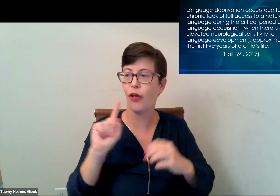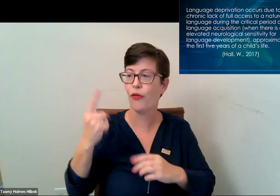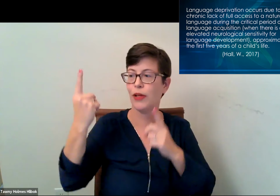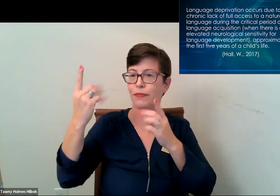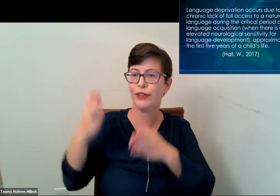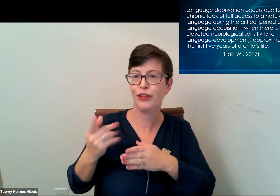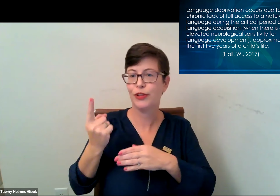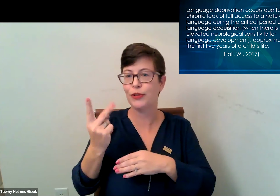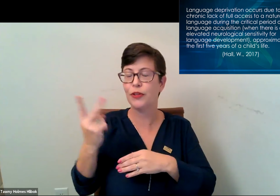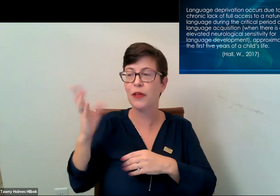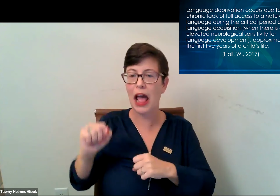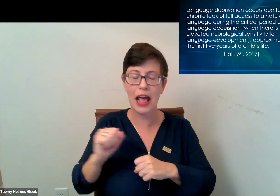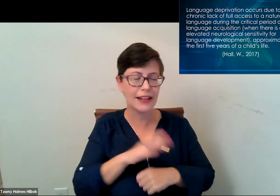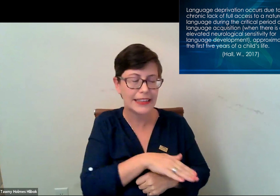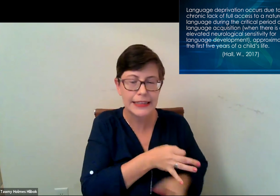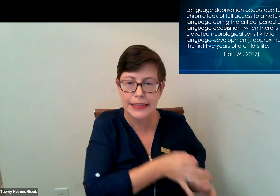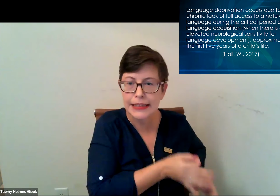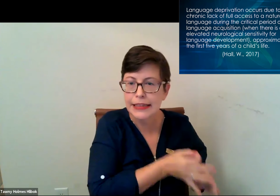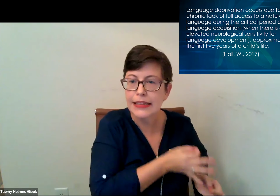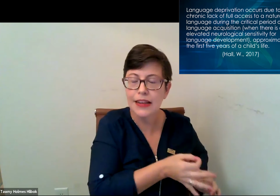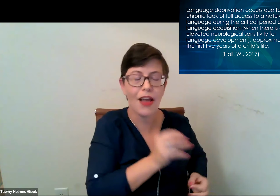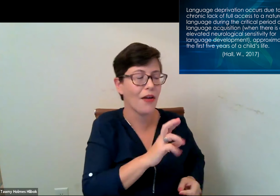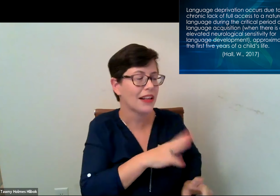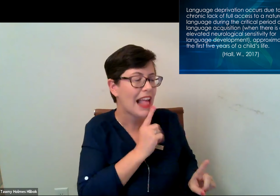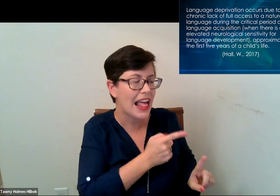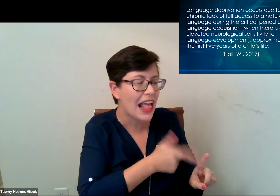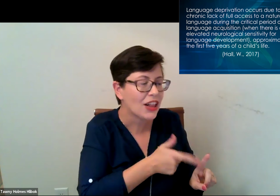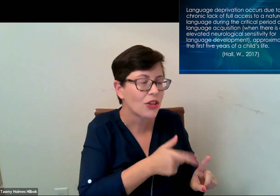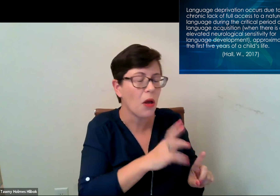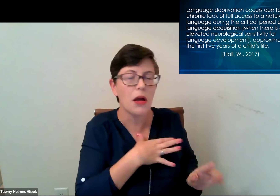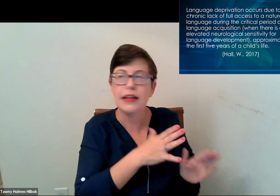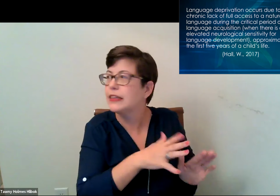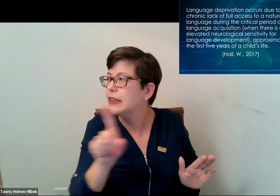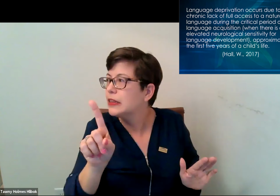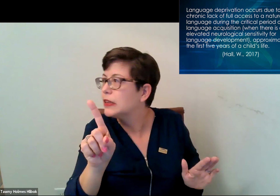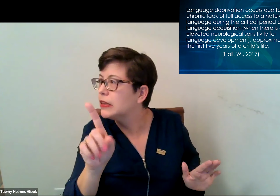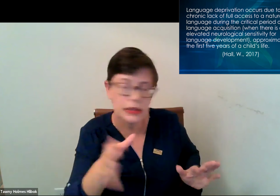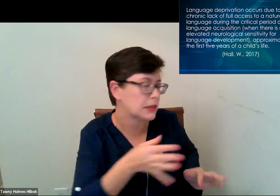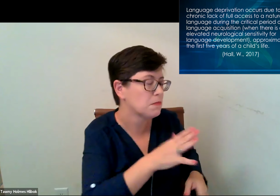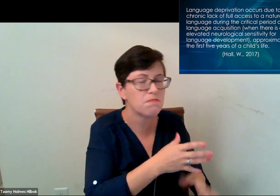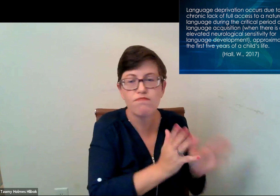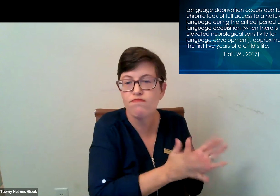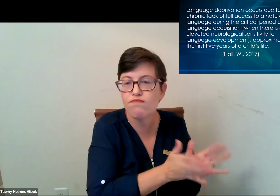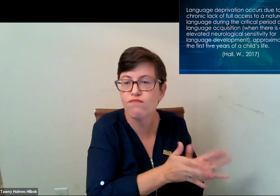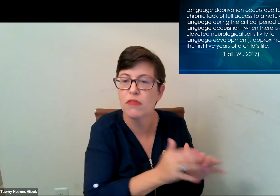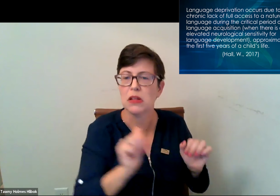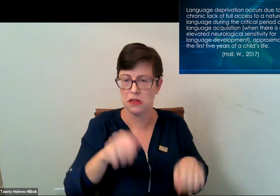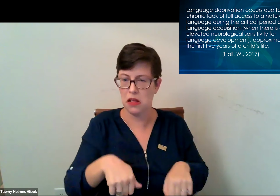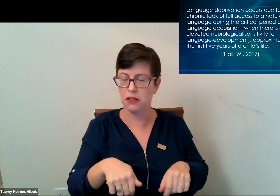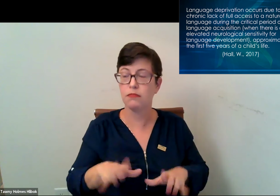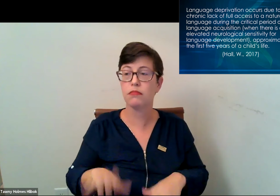let's say they were at a dinner table with their family who can hear and they would be only deaf person. They would have to rely on a family member to fill them in on what was being said around the table,